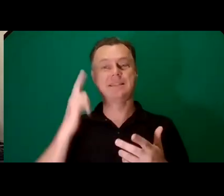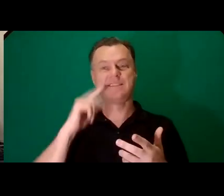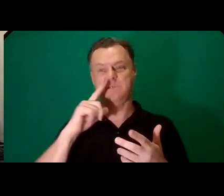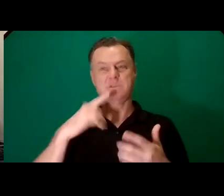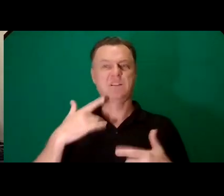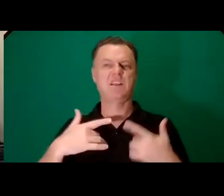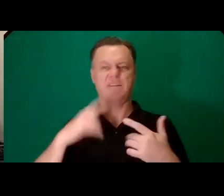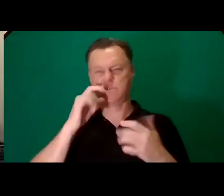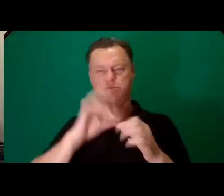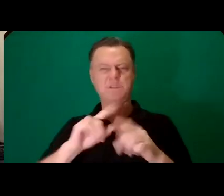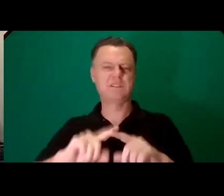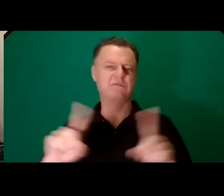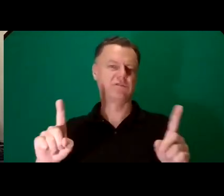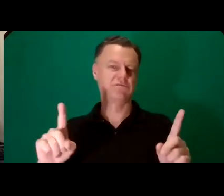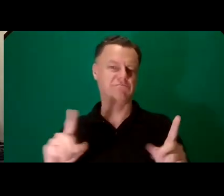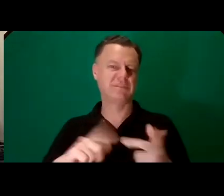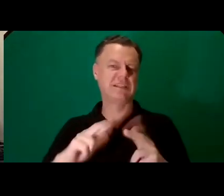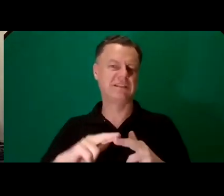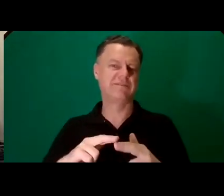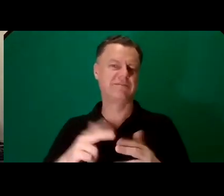could be.